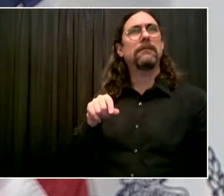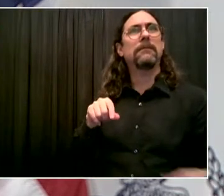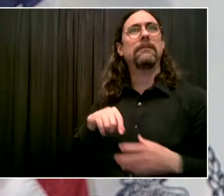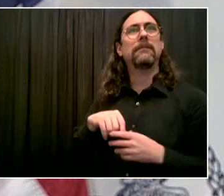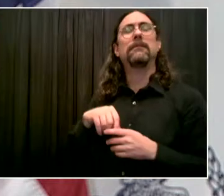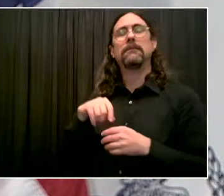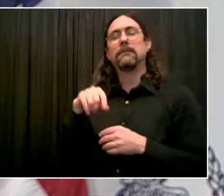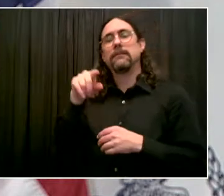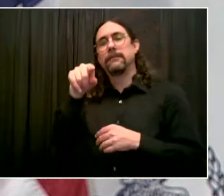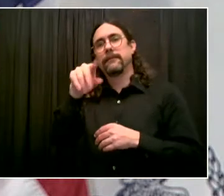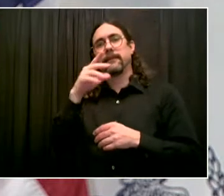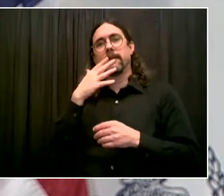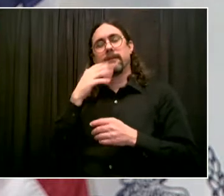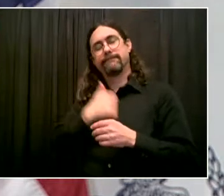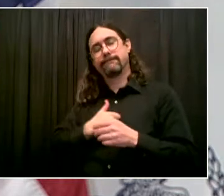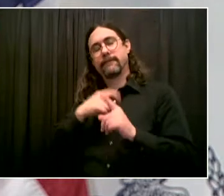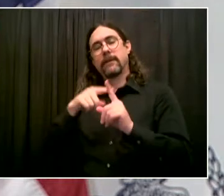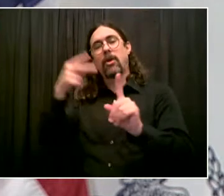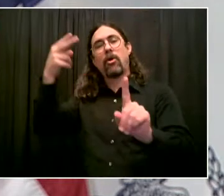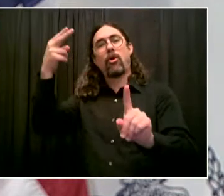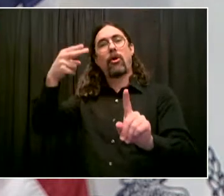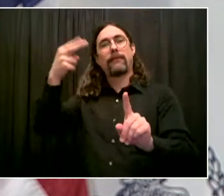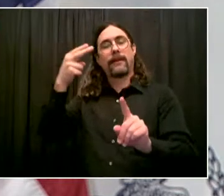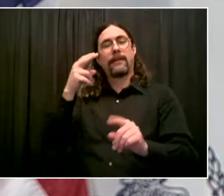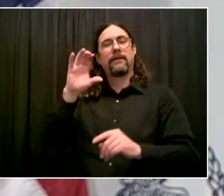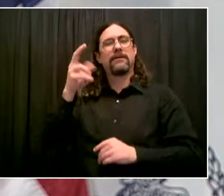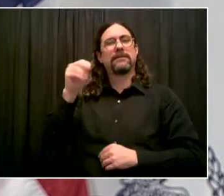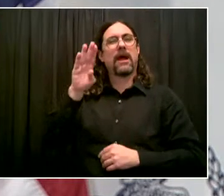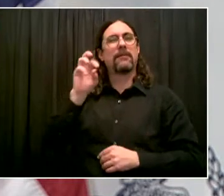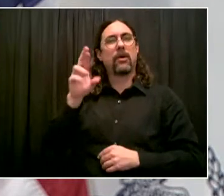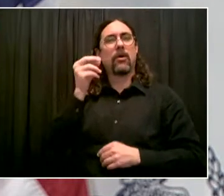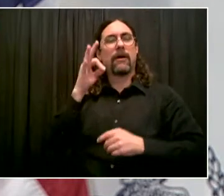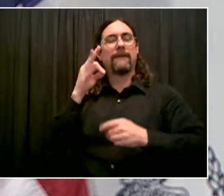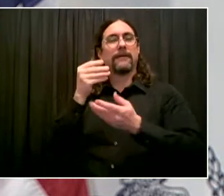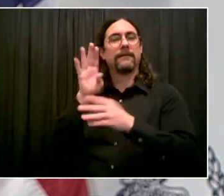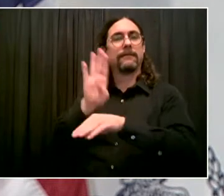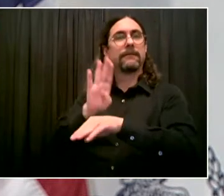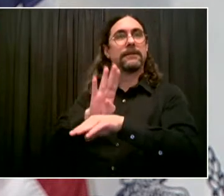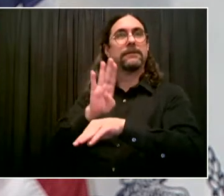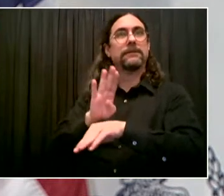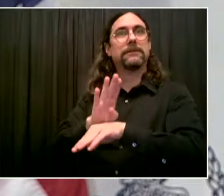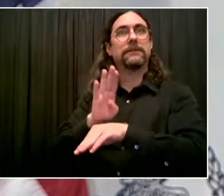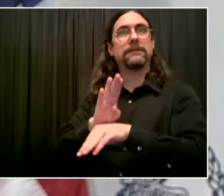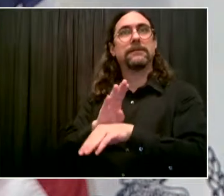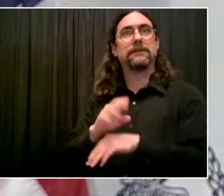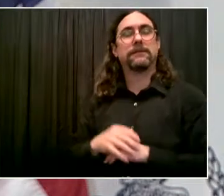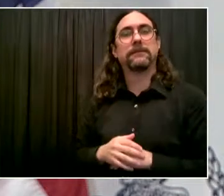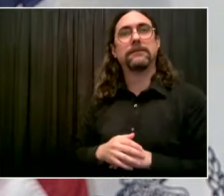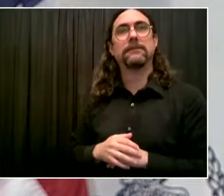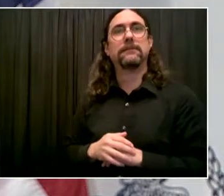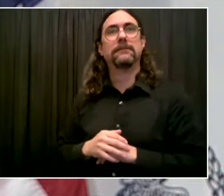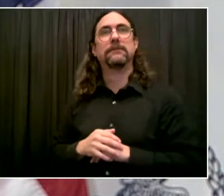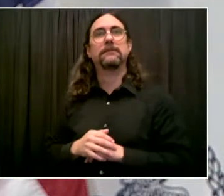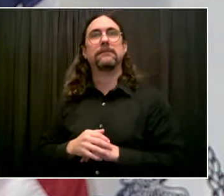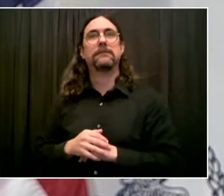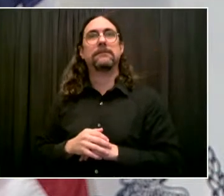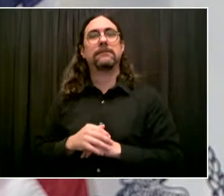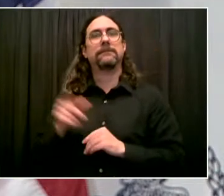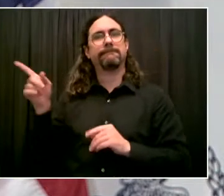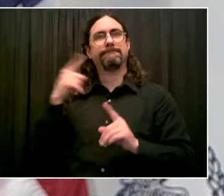DODOO YU THINK IT WOULD BE HELPFUL FOR YOU AND YOUR ROLE AS MAYAYOR, NOT SPEAKING